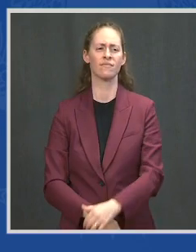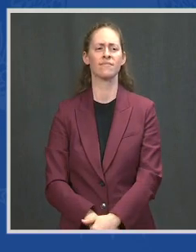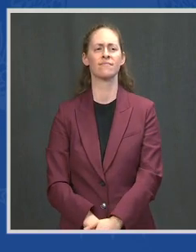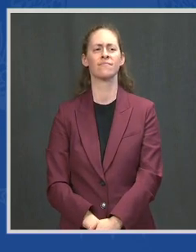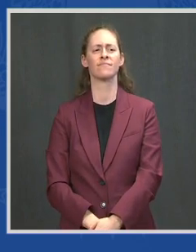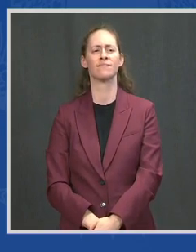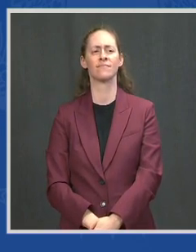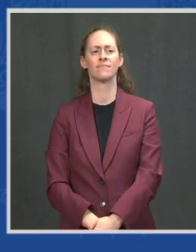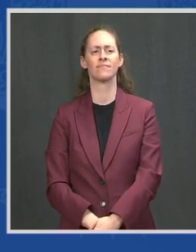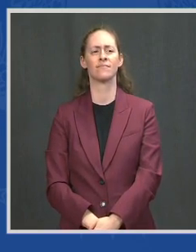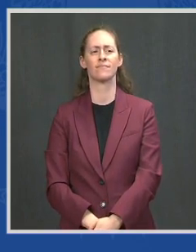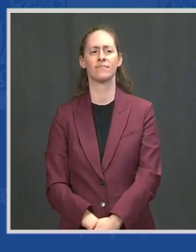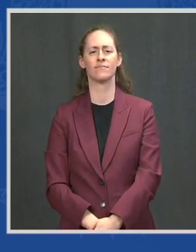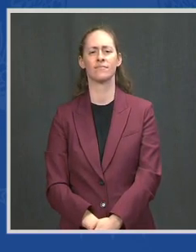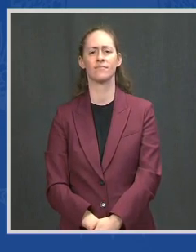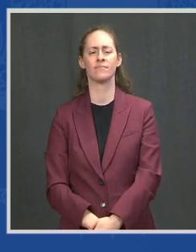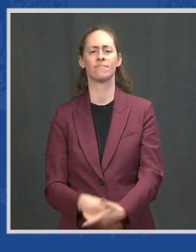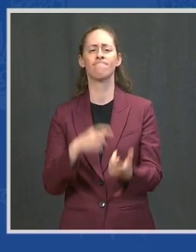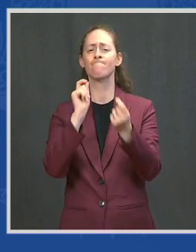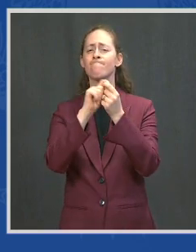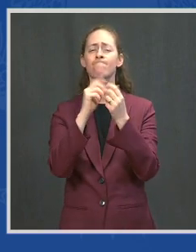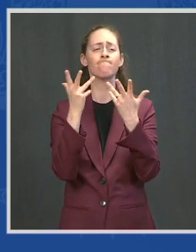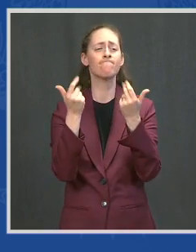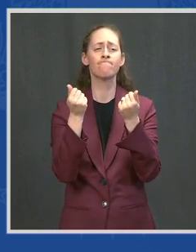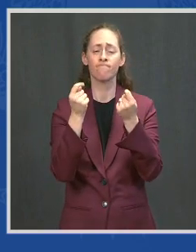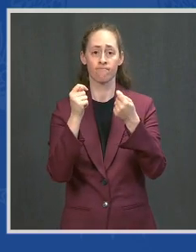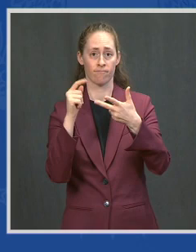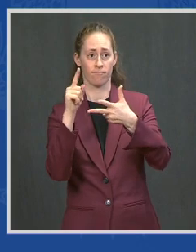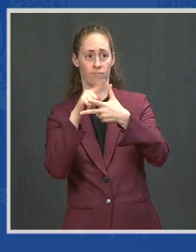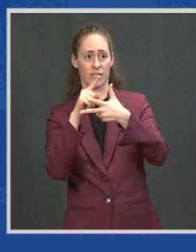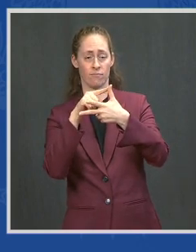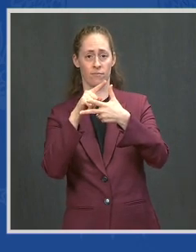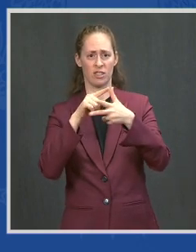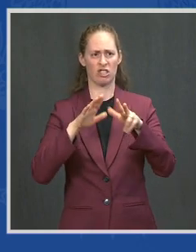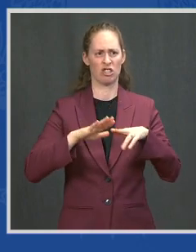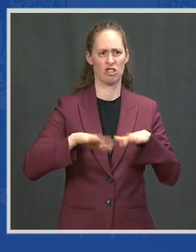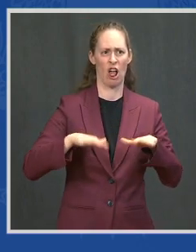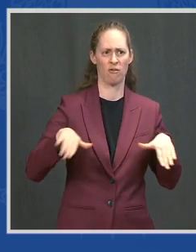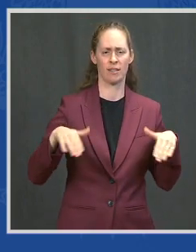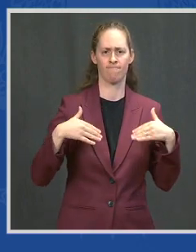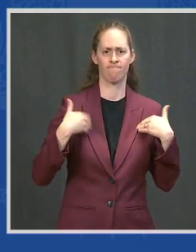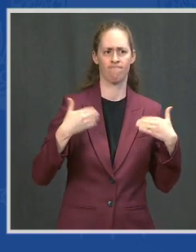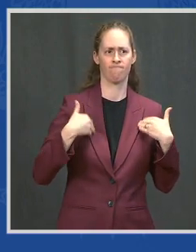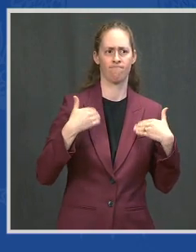First, kids, children between the ages of 12 and 15 years of age.